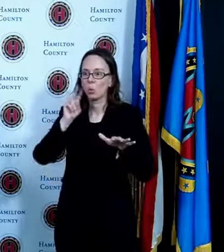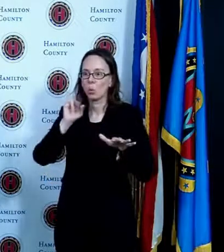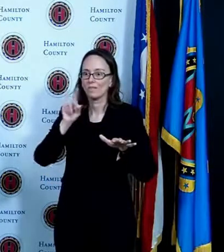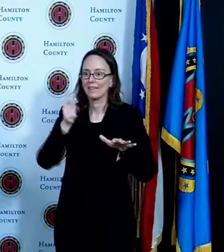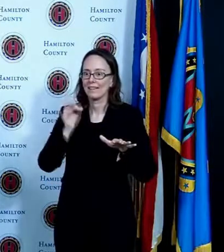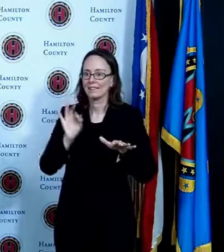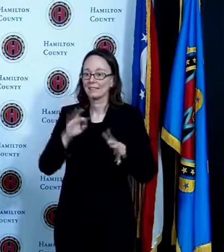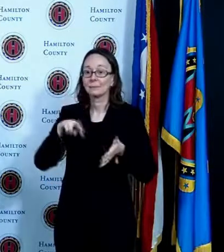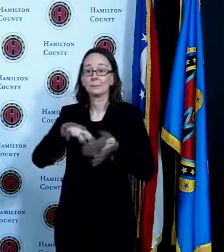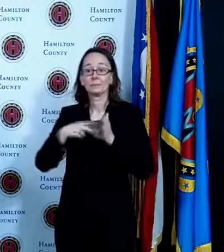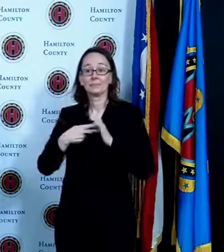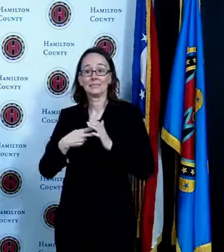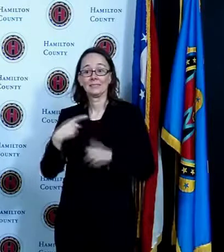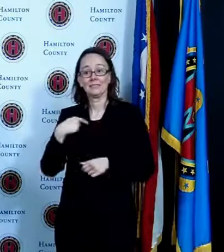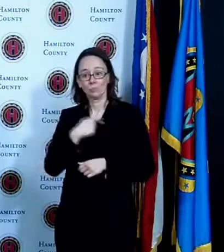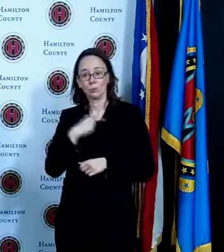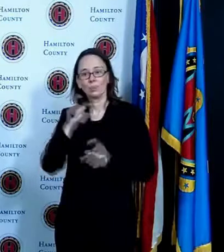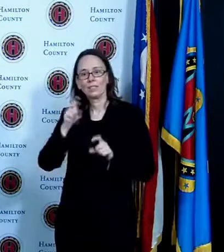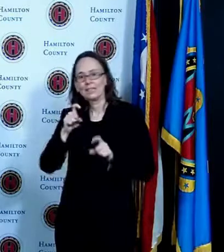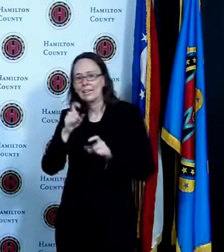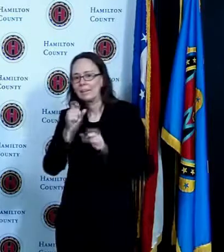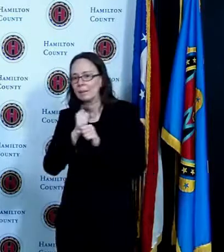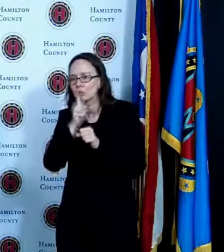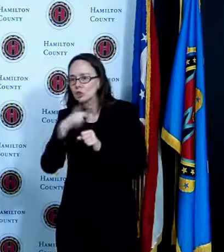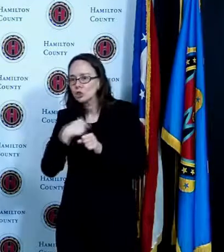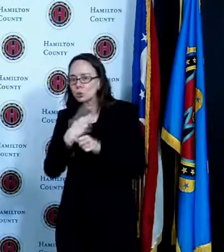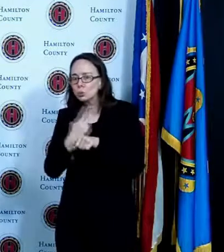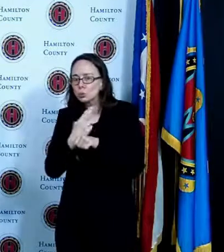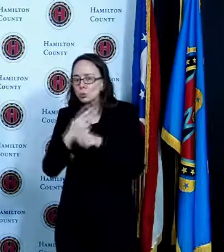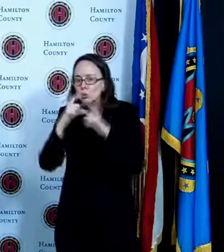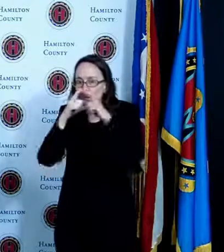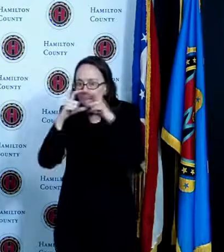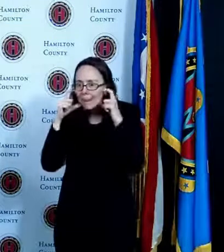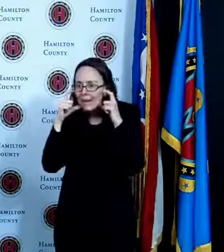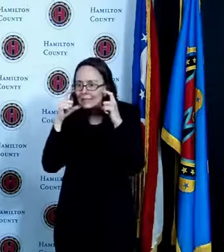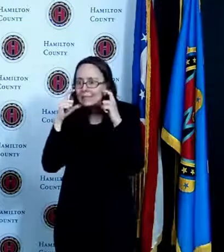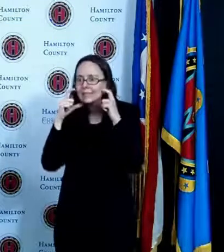those face masks and lastly don't forget the importance of hand-washing if you